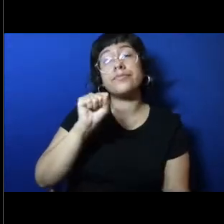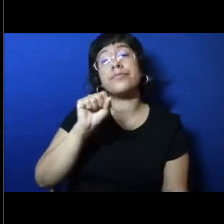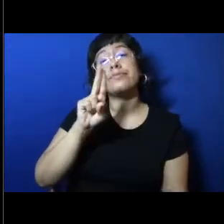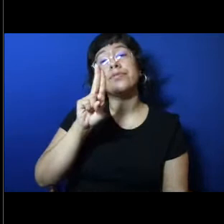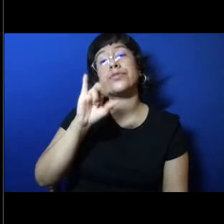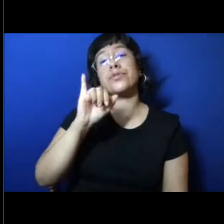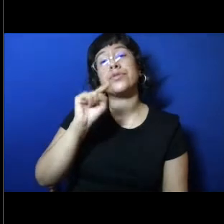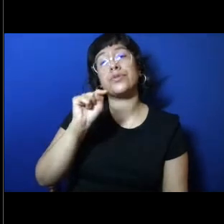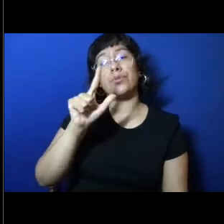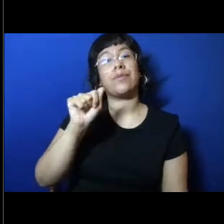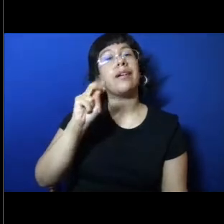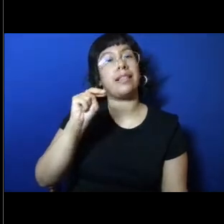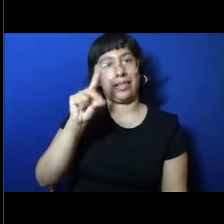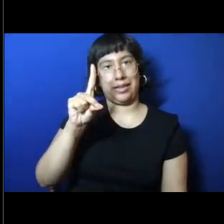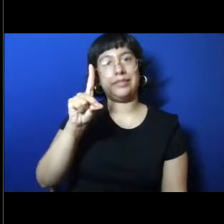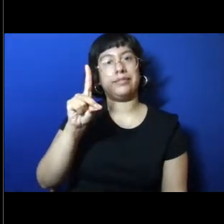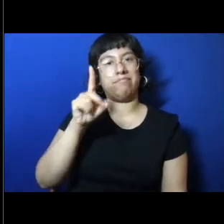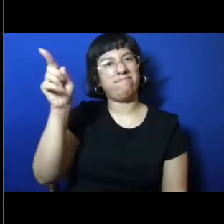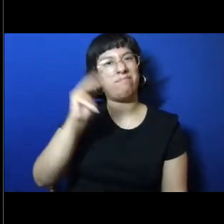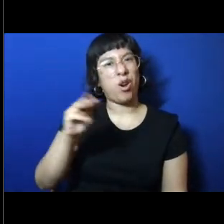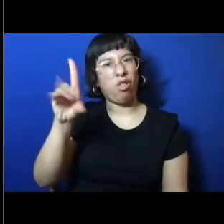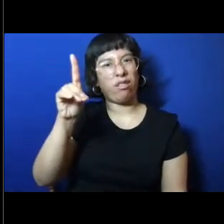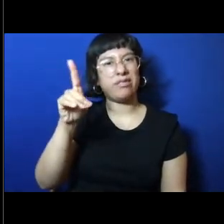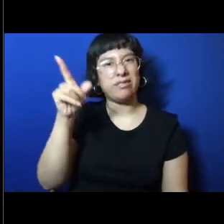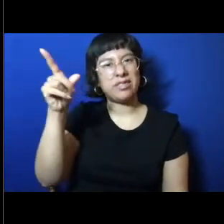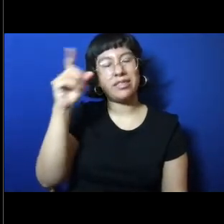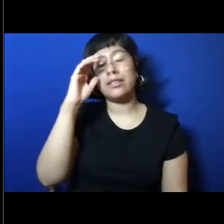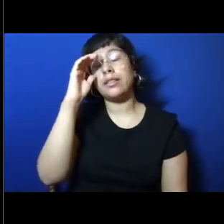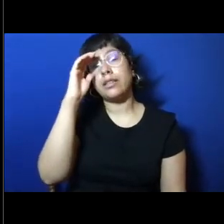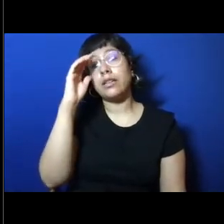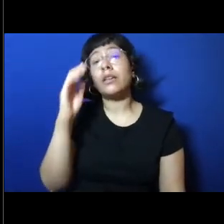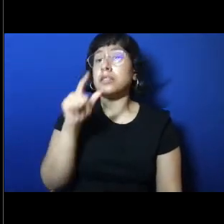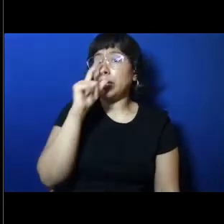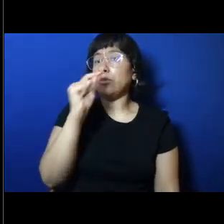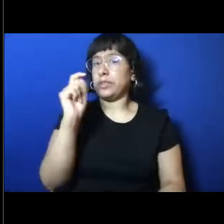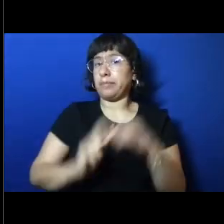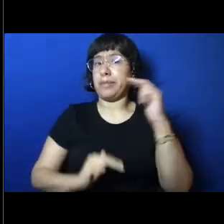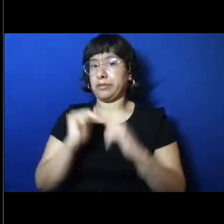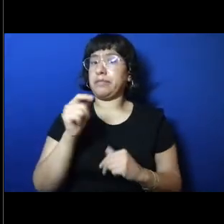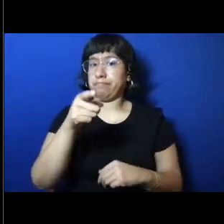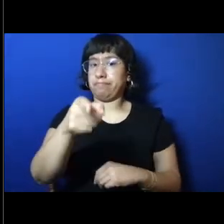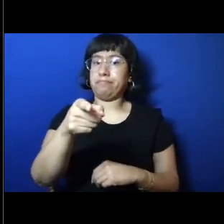And it's a building that... It's kind of a unique building to look at. But this is where all the action is.